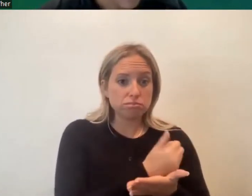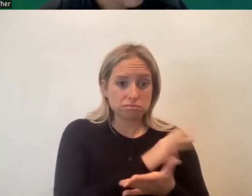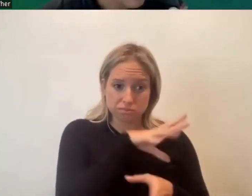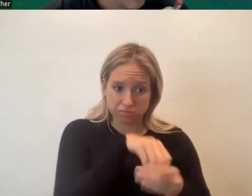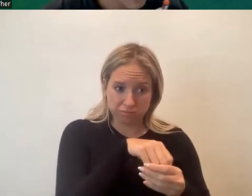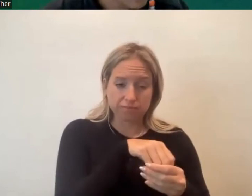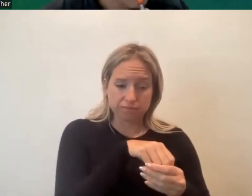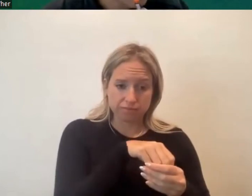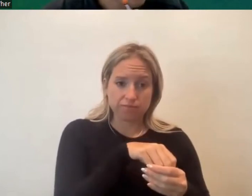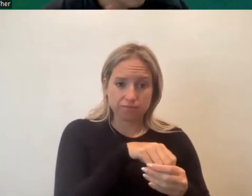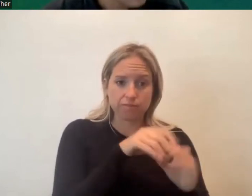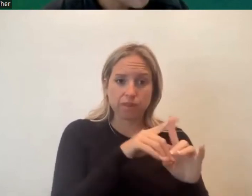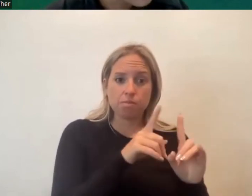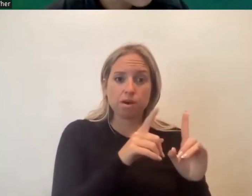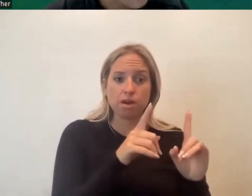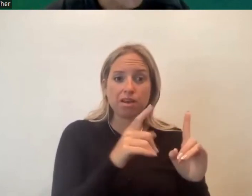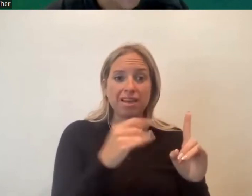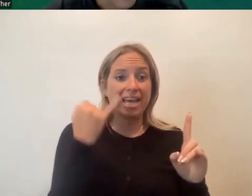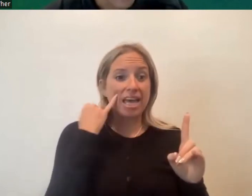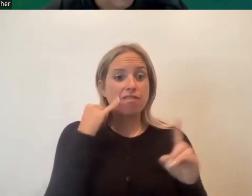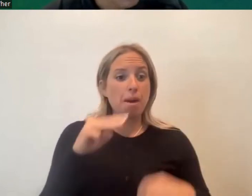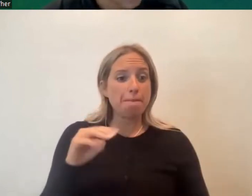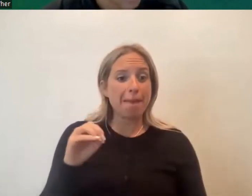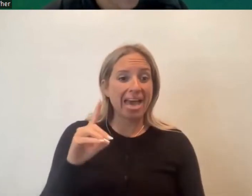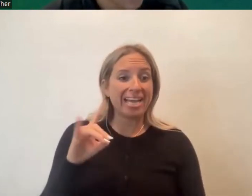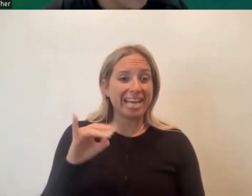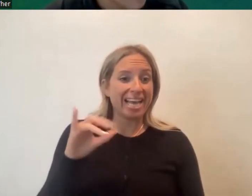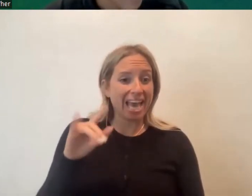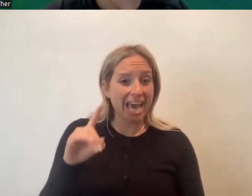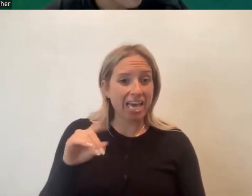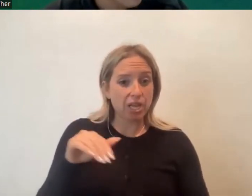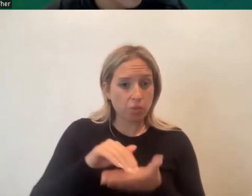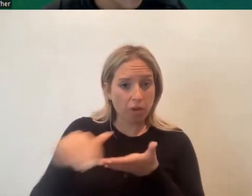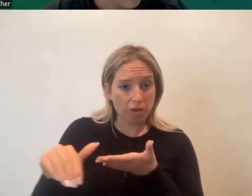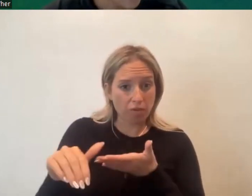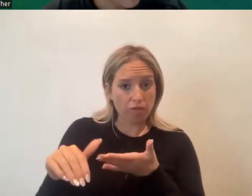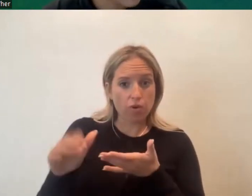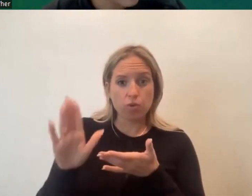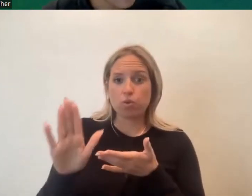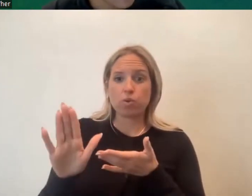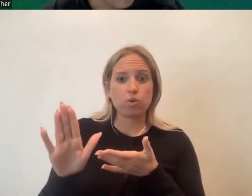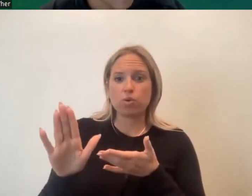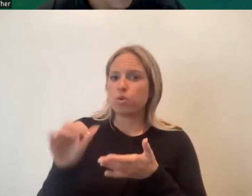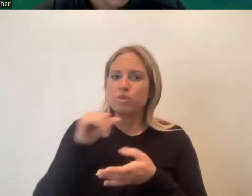But however, if you get a Medicaid waiver, if your child, they don't count your parents' income.